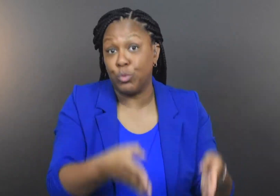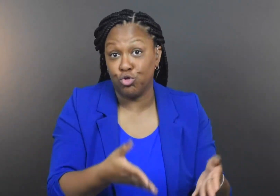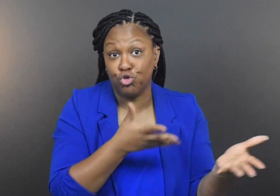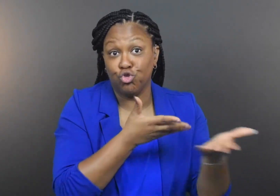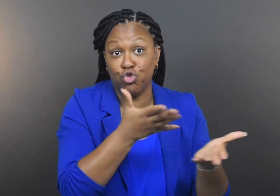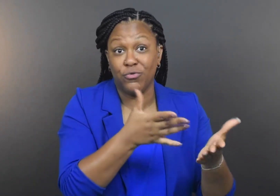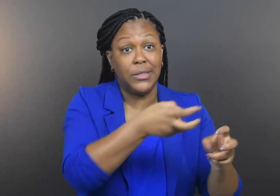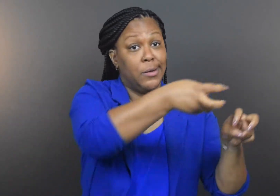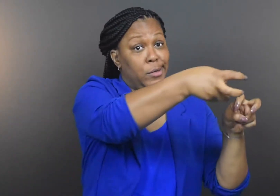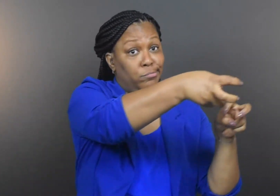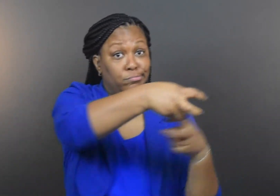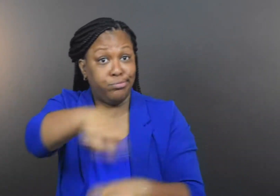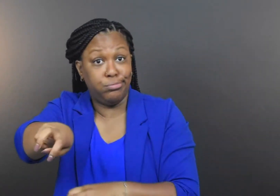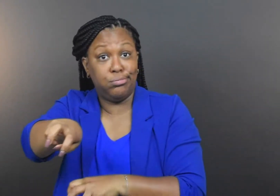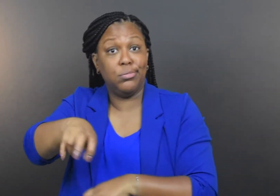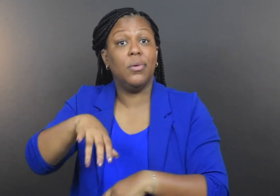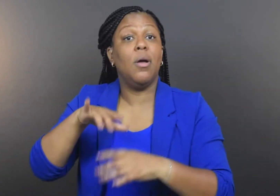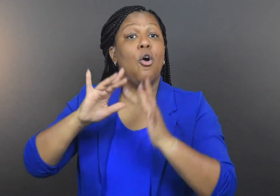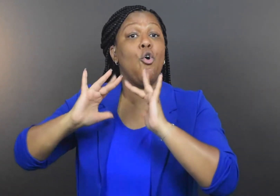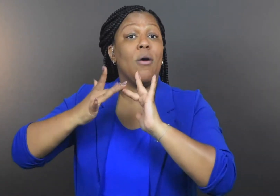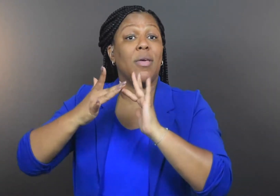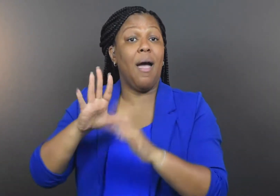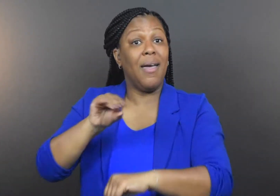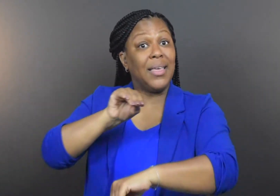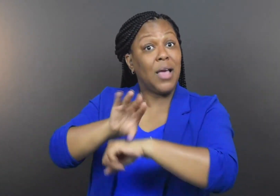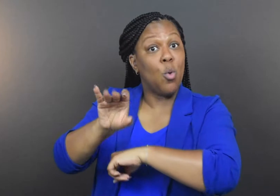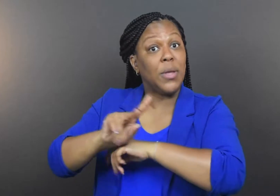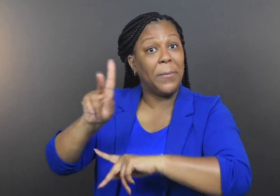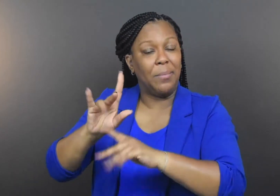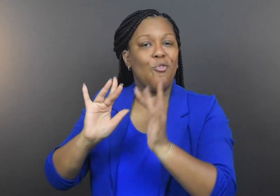“They cancelled in-person services and counseled people over the phone.